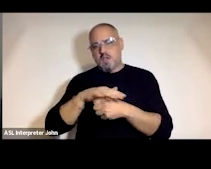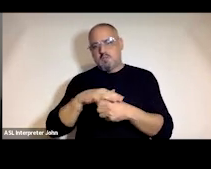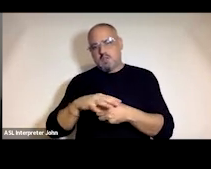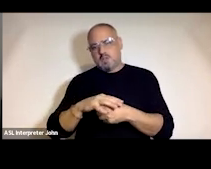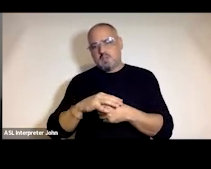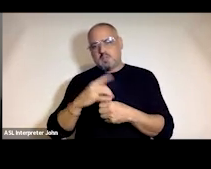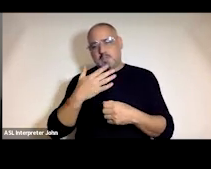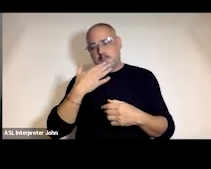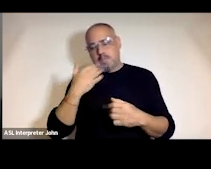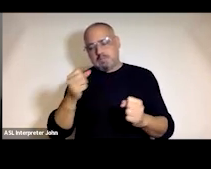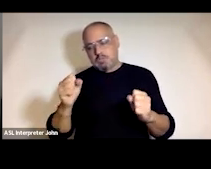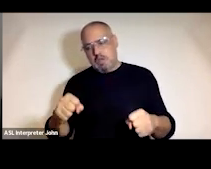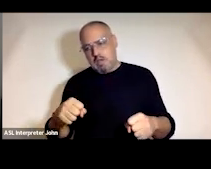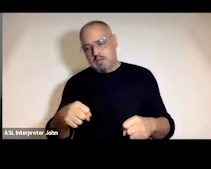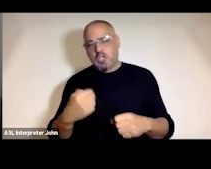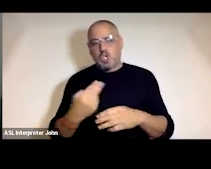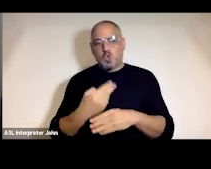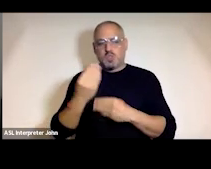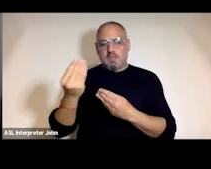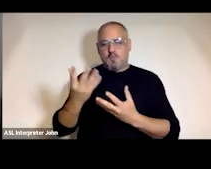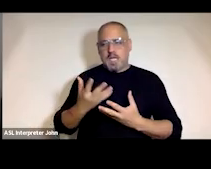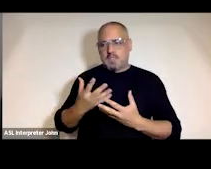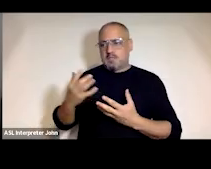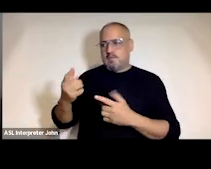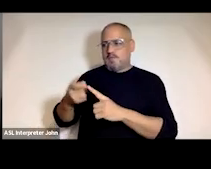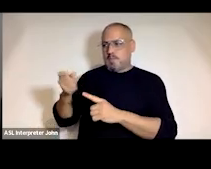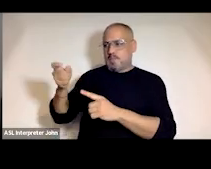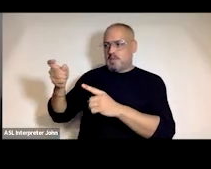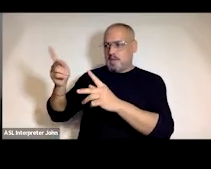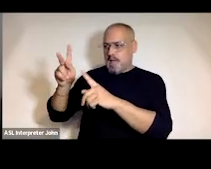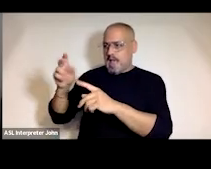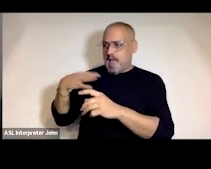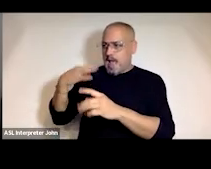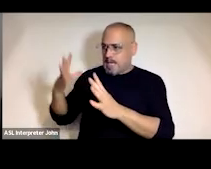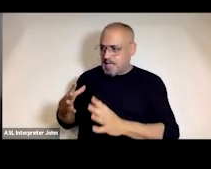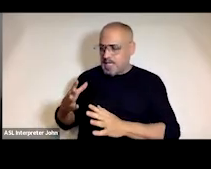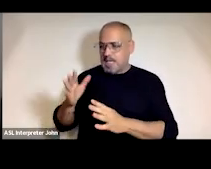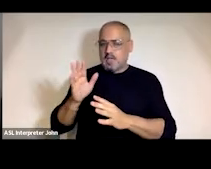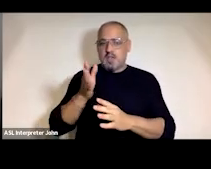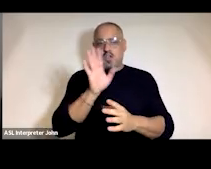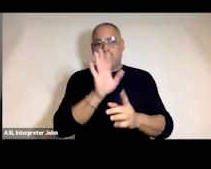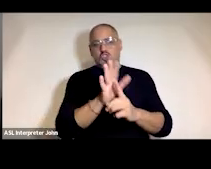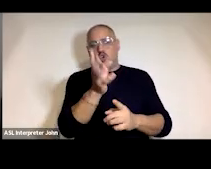to the best of your ability using the information that you gather from the applicant, your own personal observations,